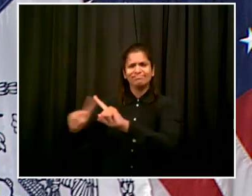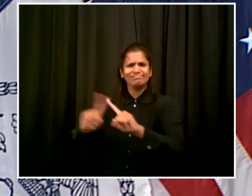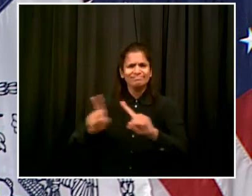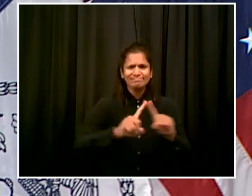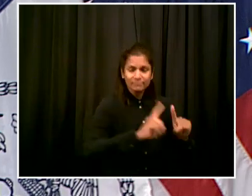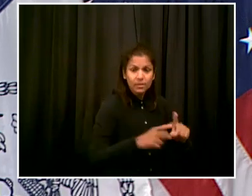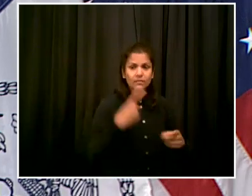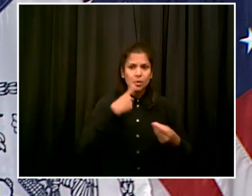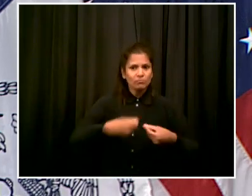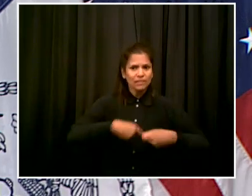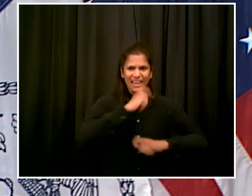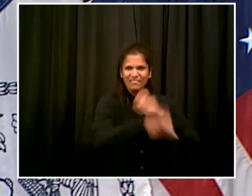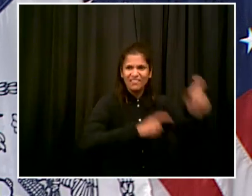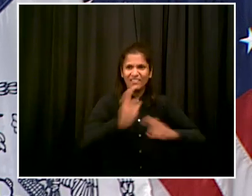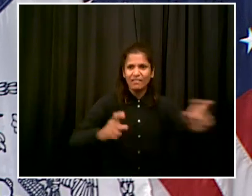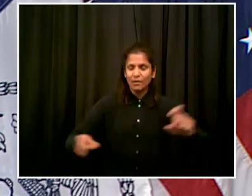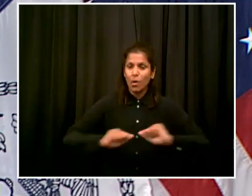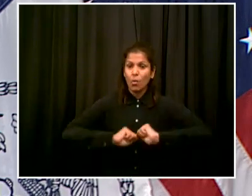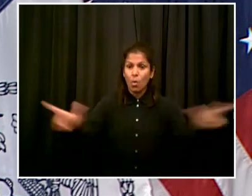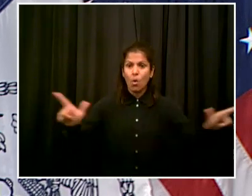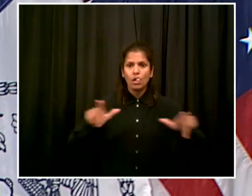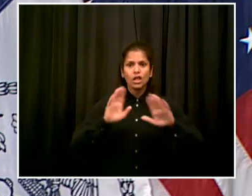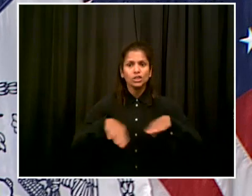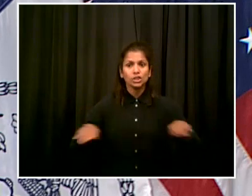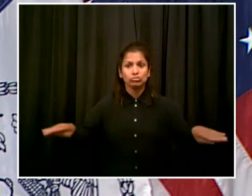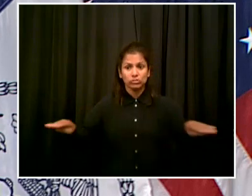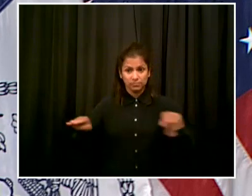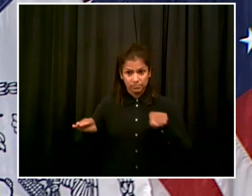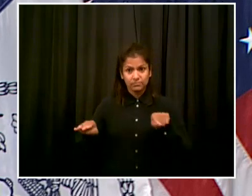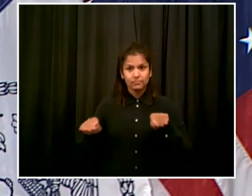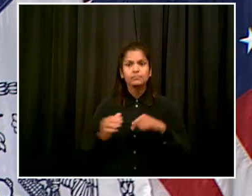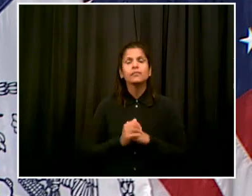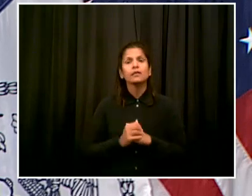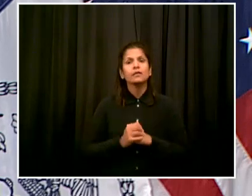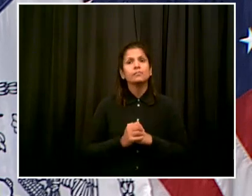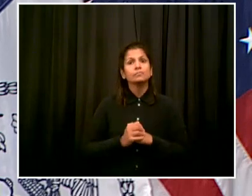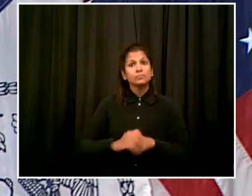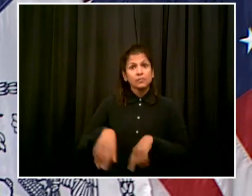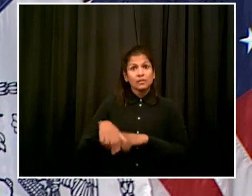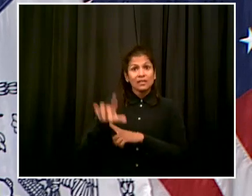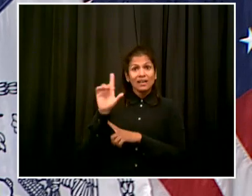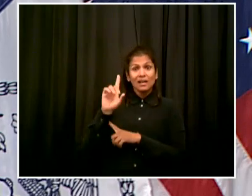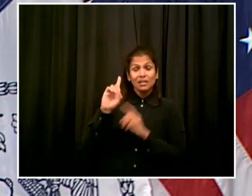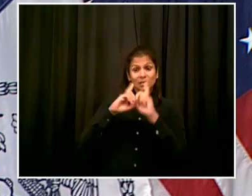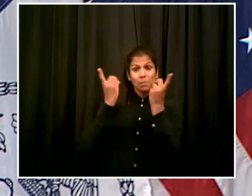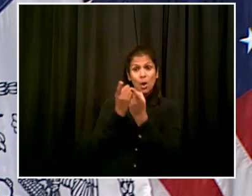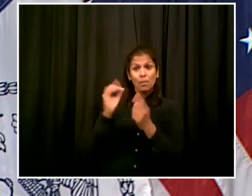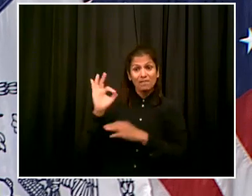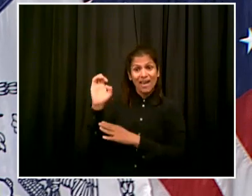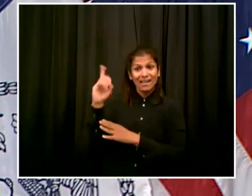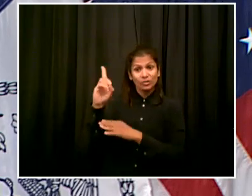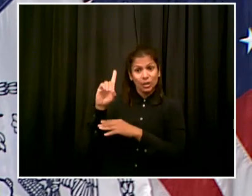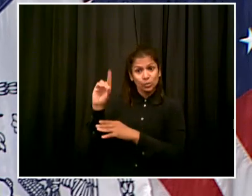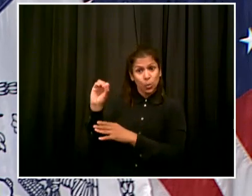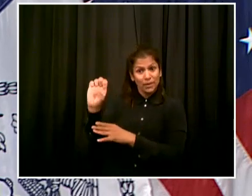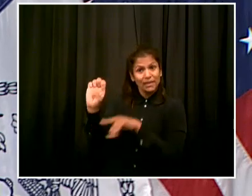COMPLAINED HAS THE RIGHT TO DO THAT. BUT THERE ARE A LOT OF COMPANIES